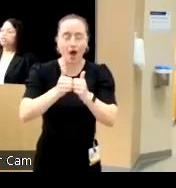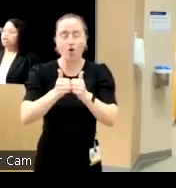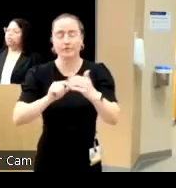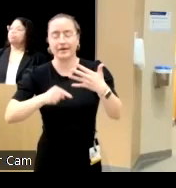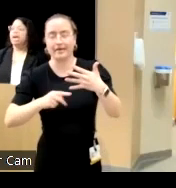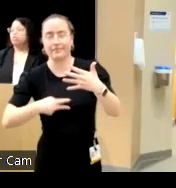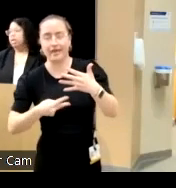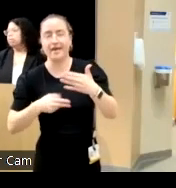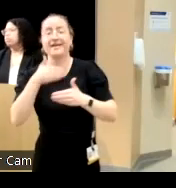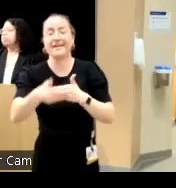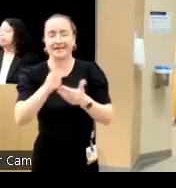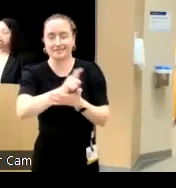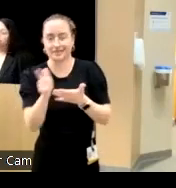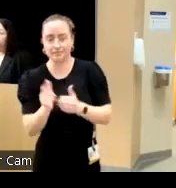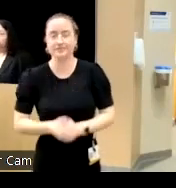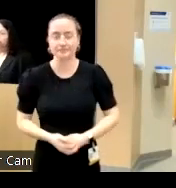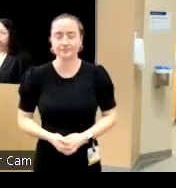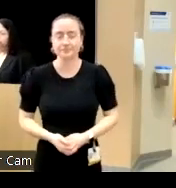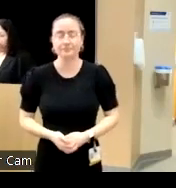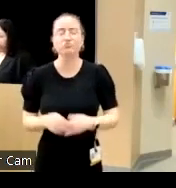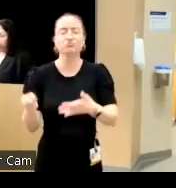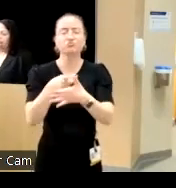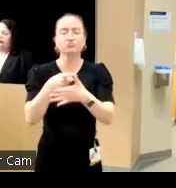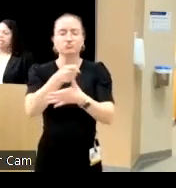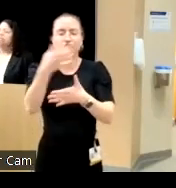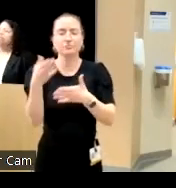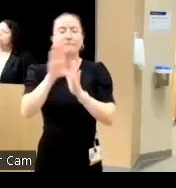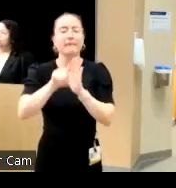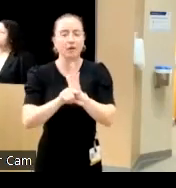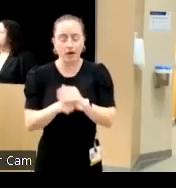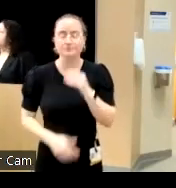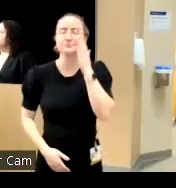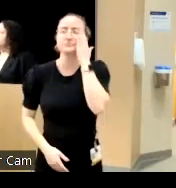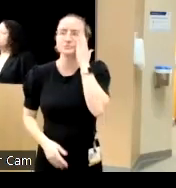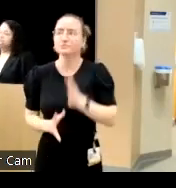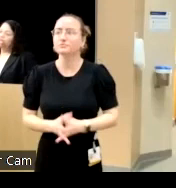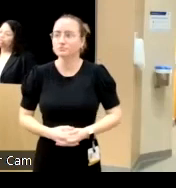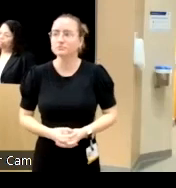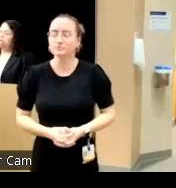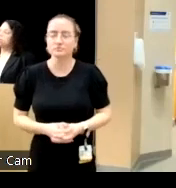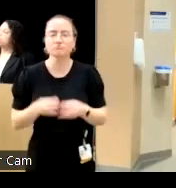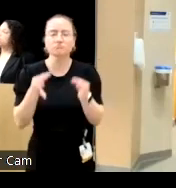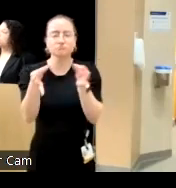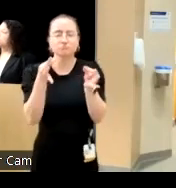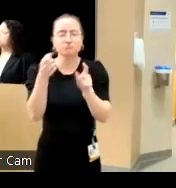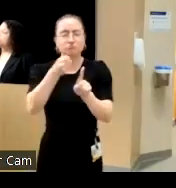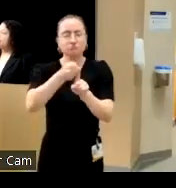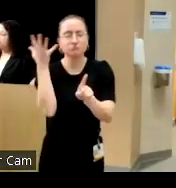so in terms of background um I think it's important that we can deconstruct the